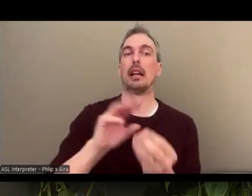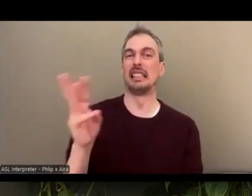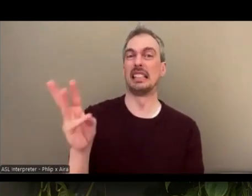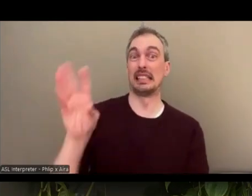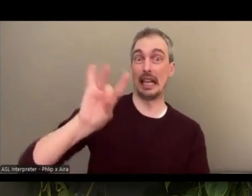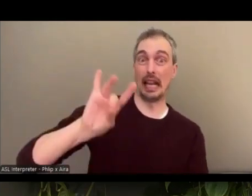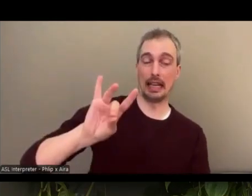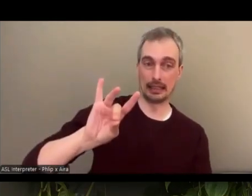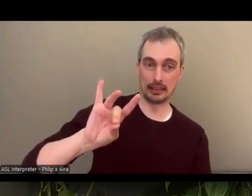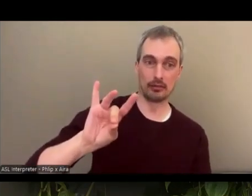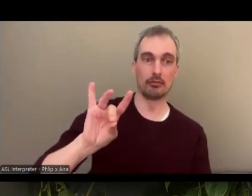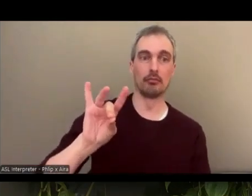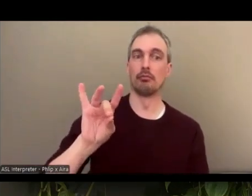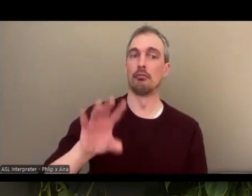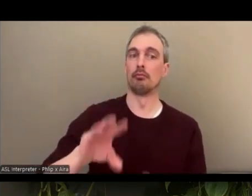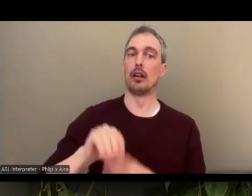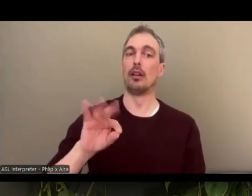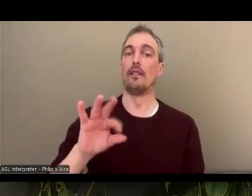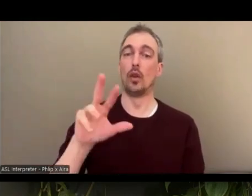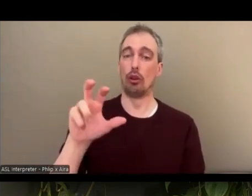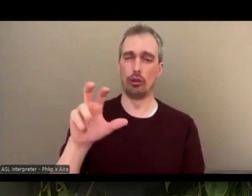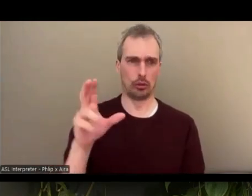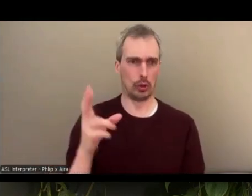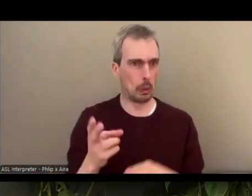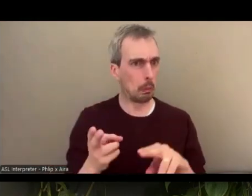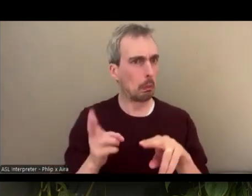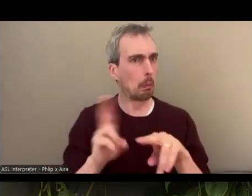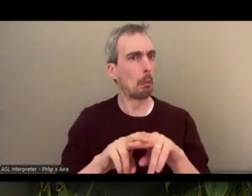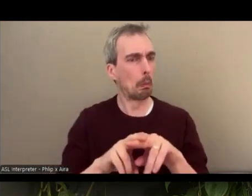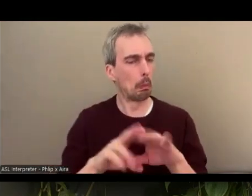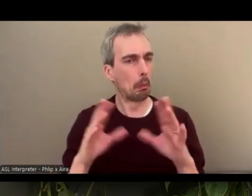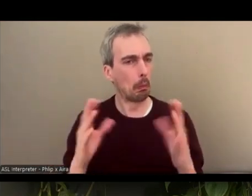So, There are a ton of advancements being made around automation at the moment.